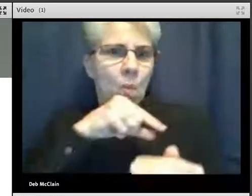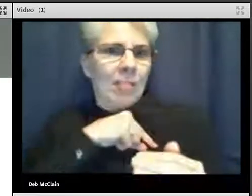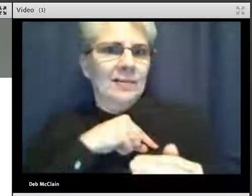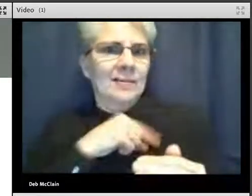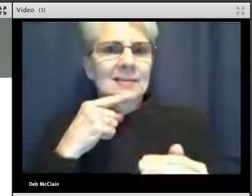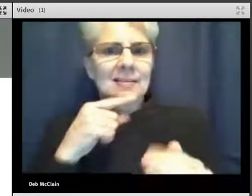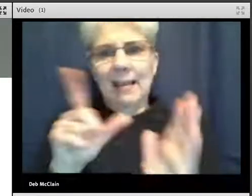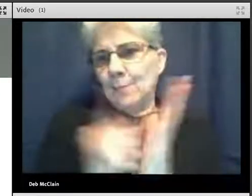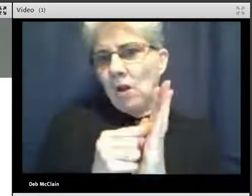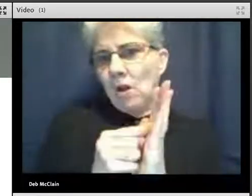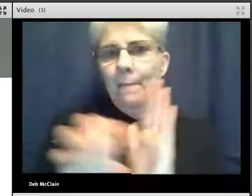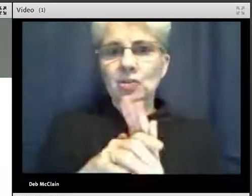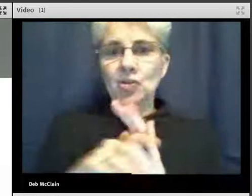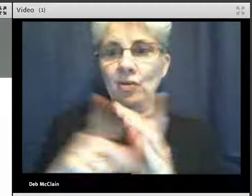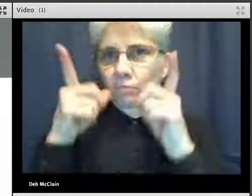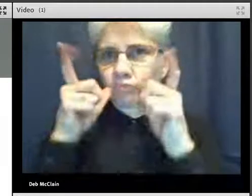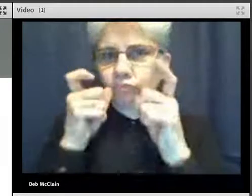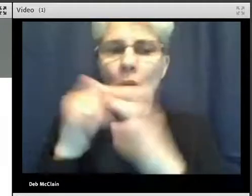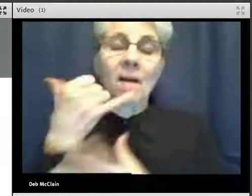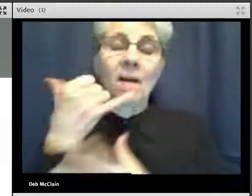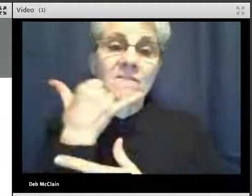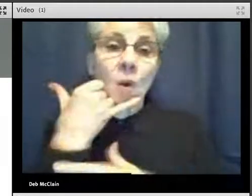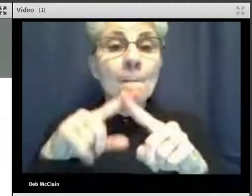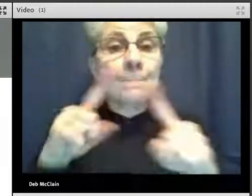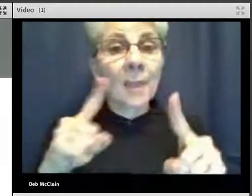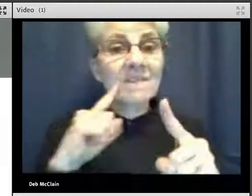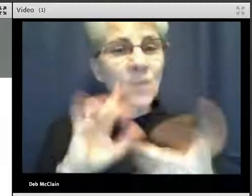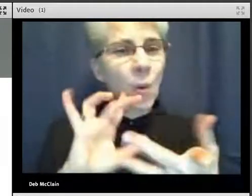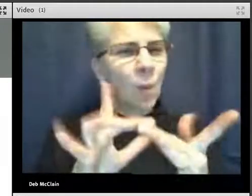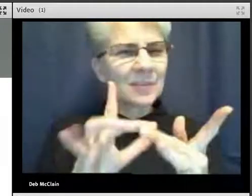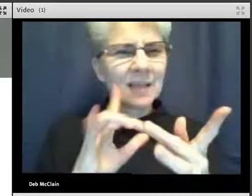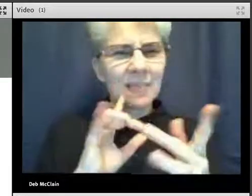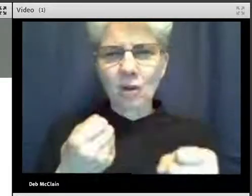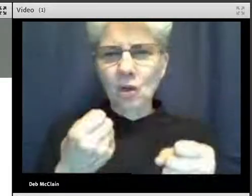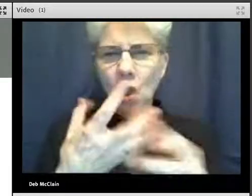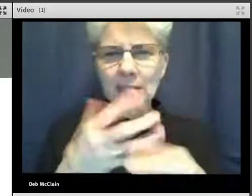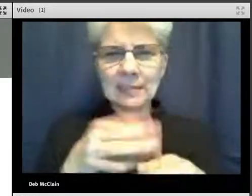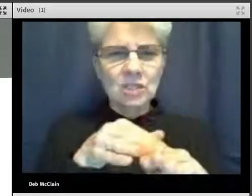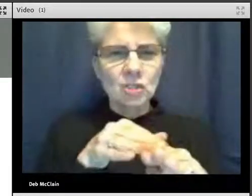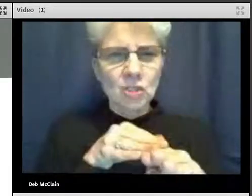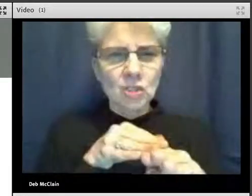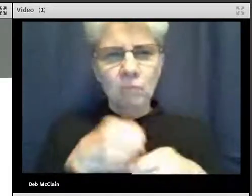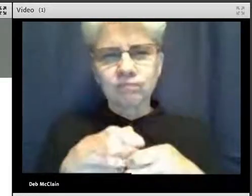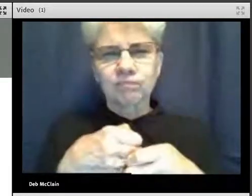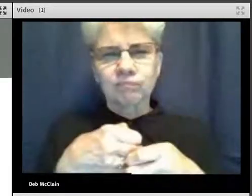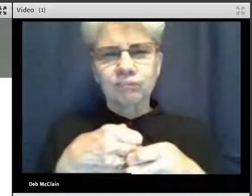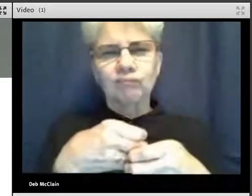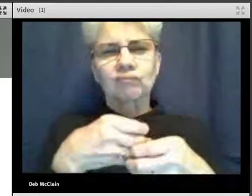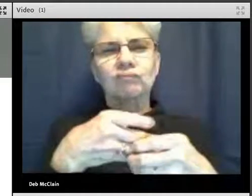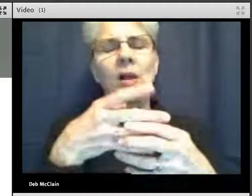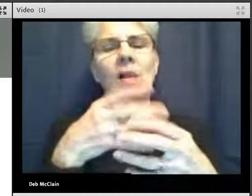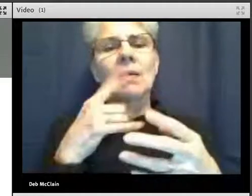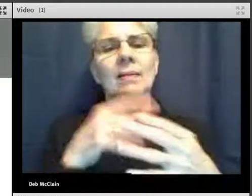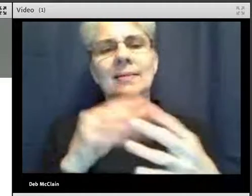that I took on my phone. But for a website, that can create a really slow experience because that has to go through the bandwidth